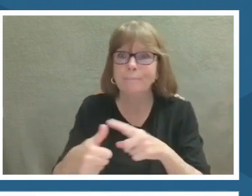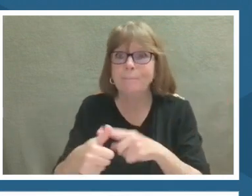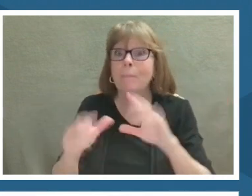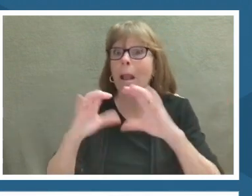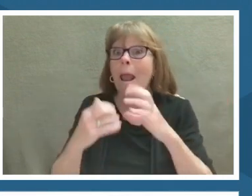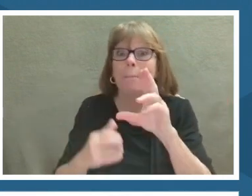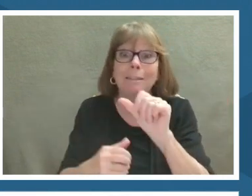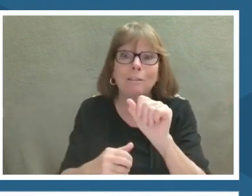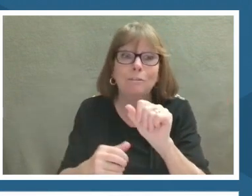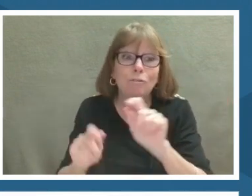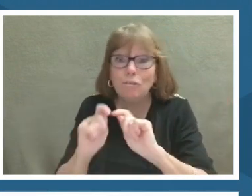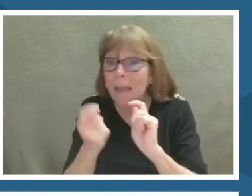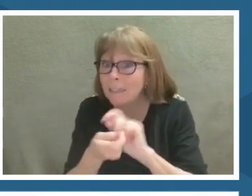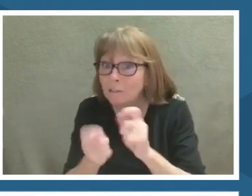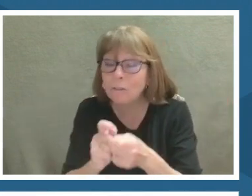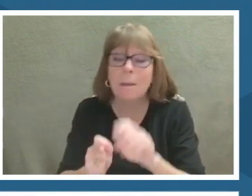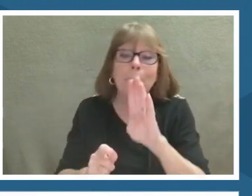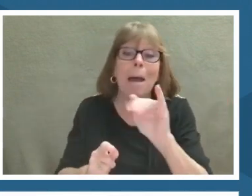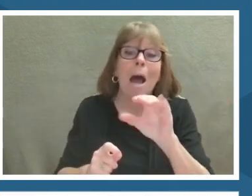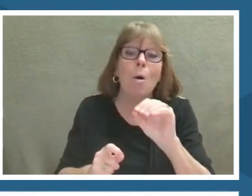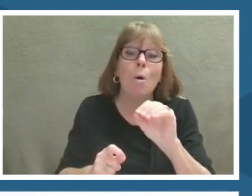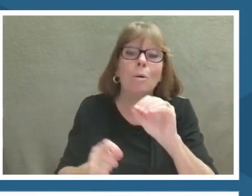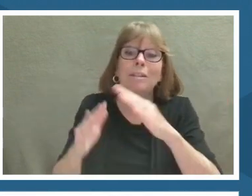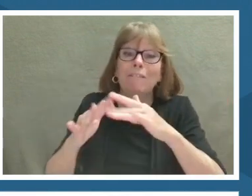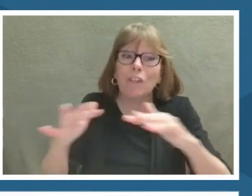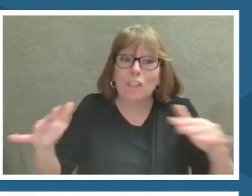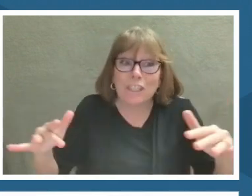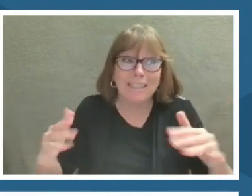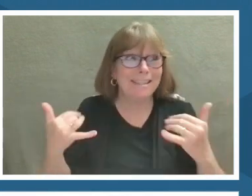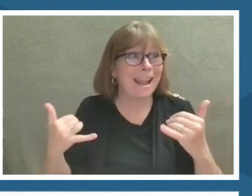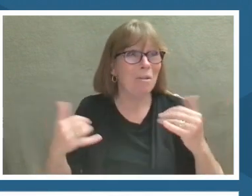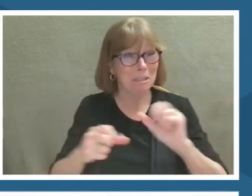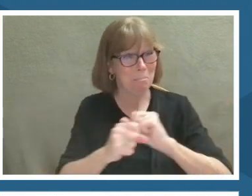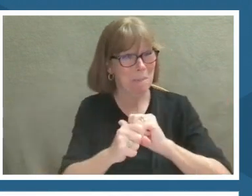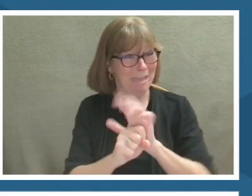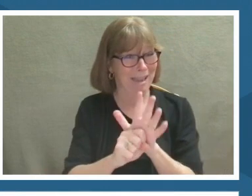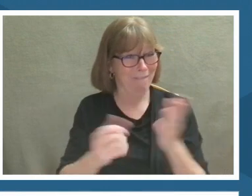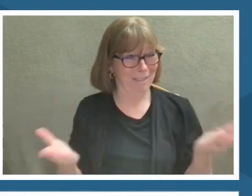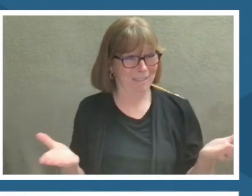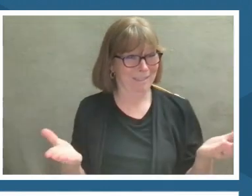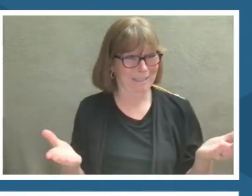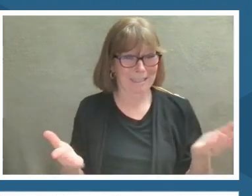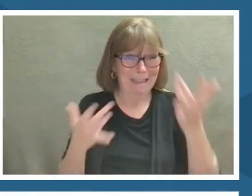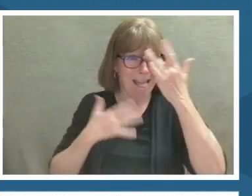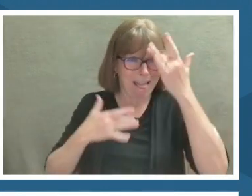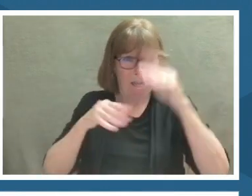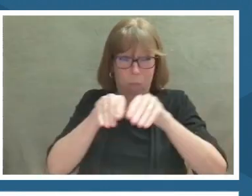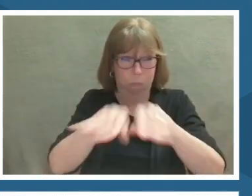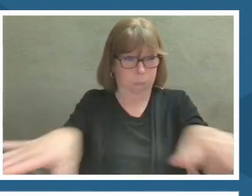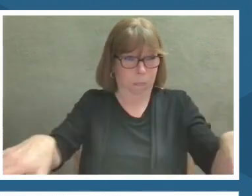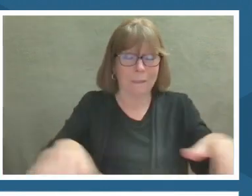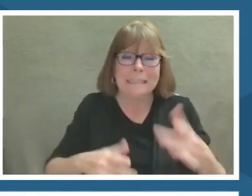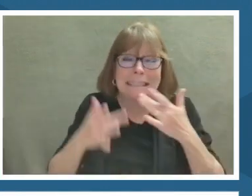biodiversity loss we're living through a pandemic right now so infectious disease